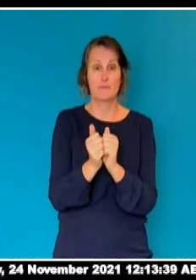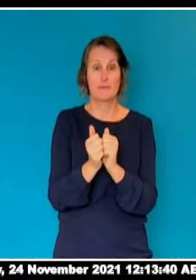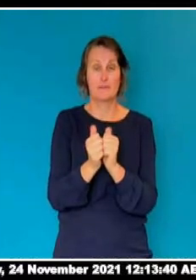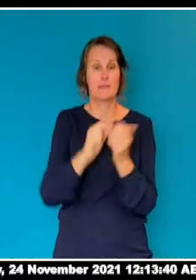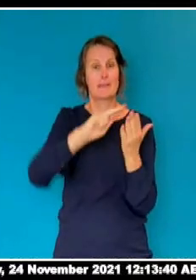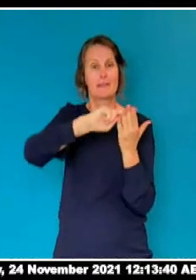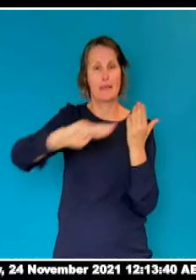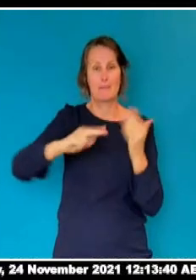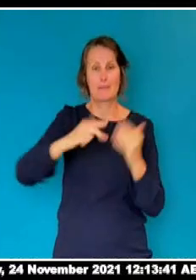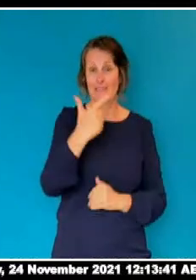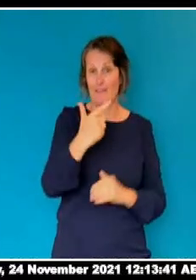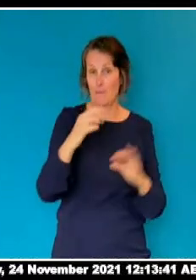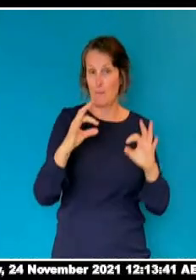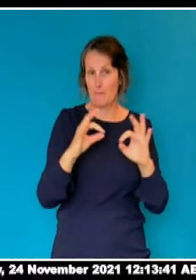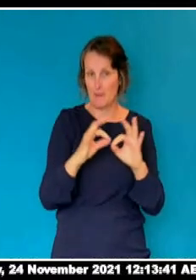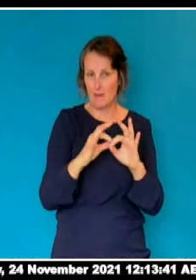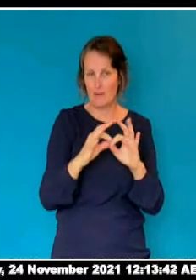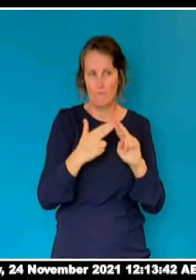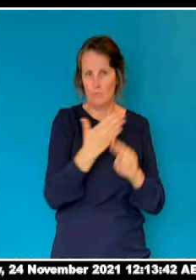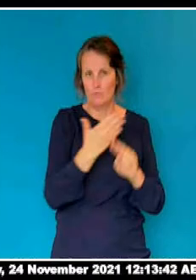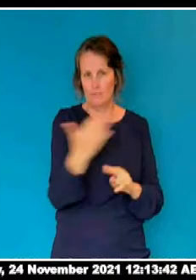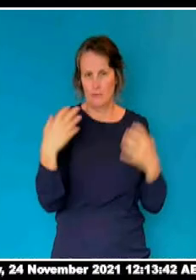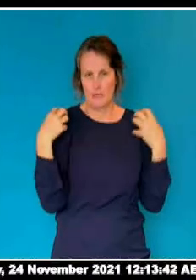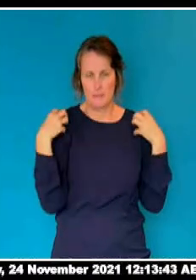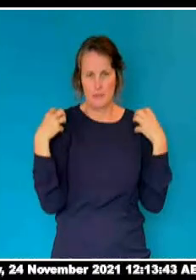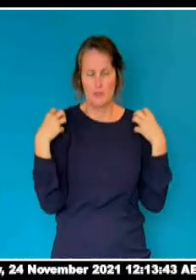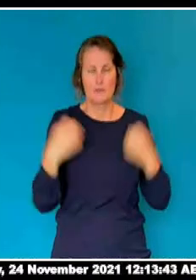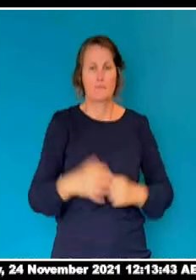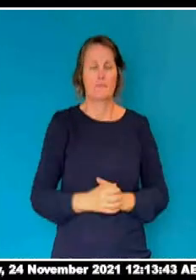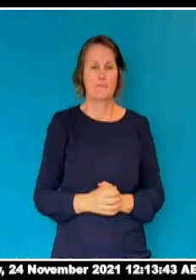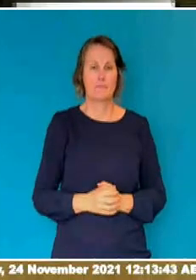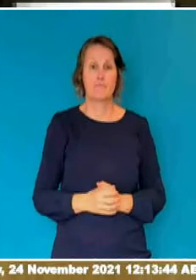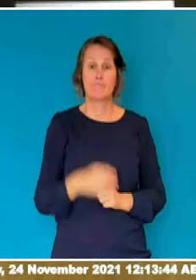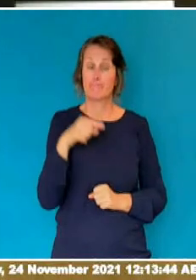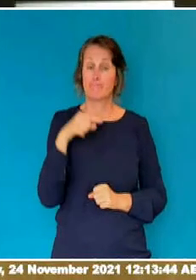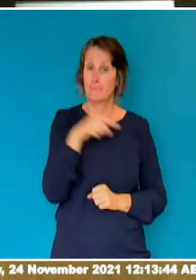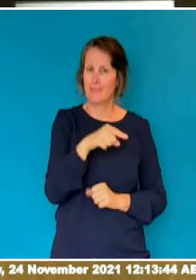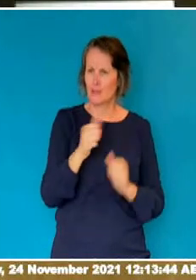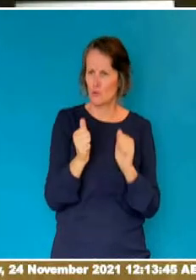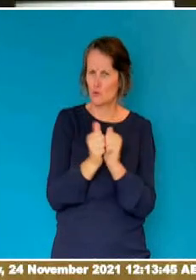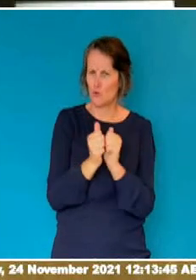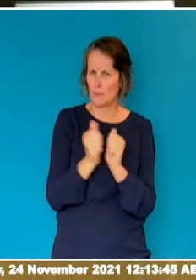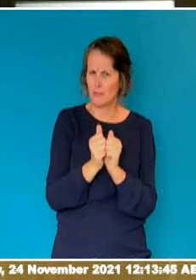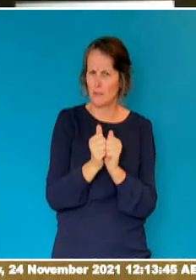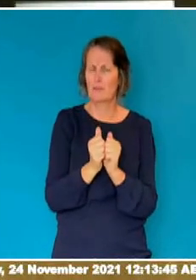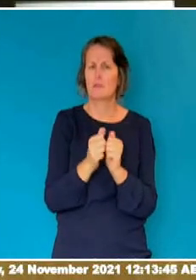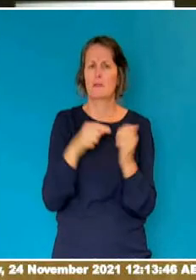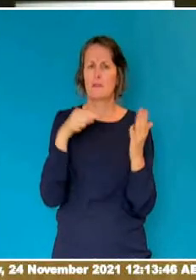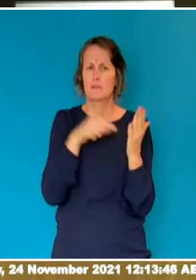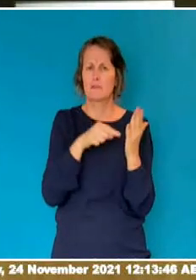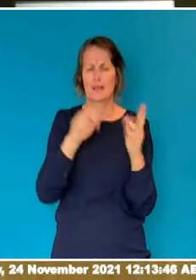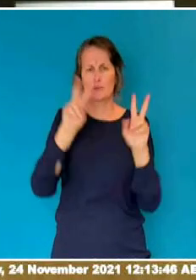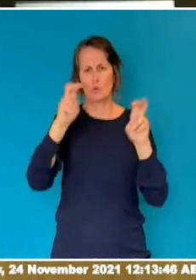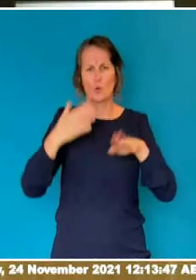this document, as I understand it, Mr Chapman, is the workplace adjustments